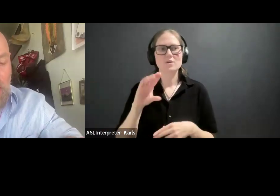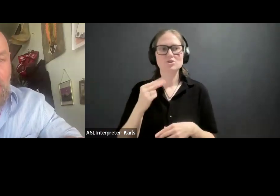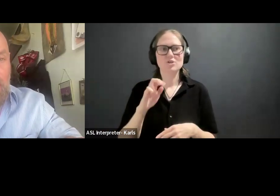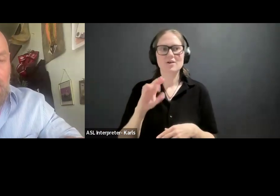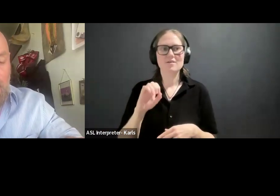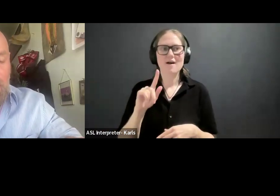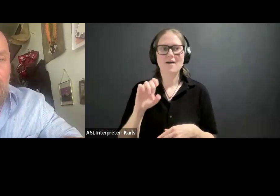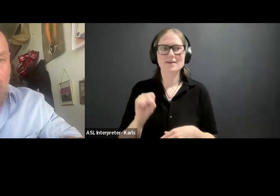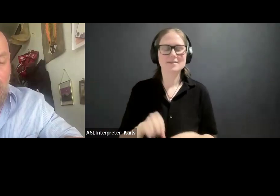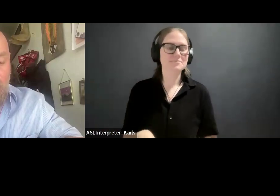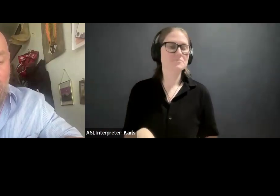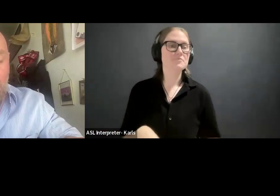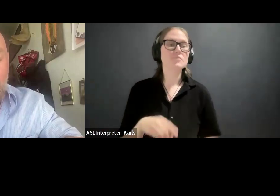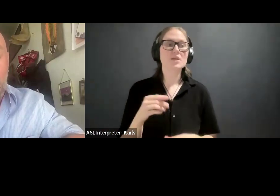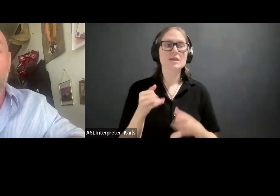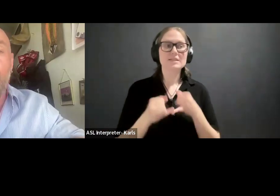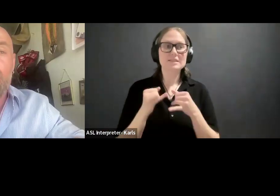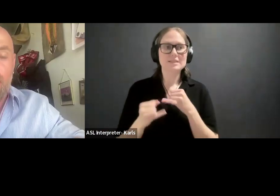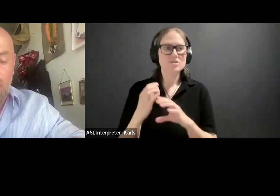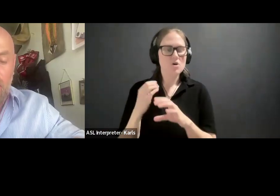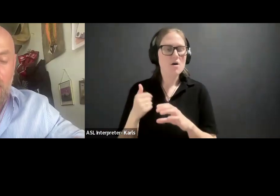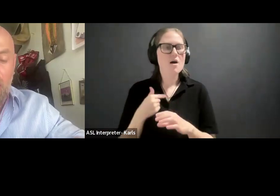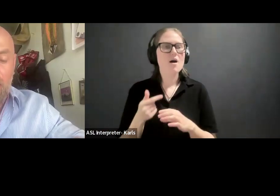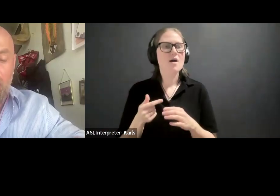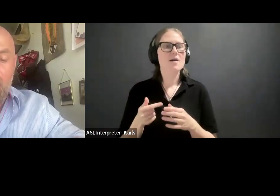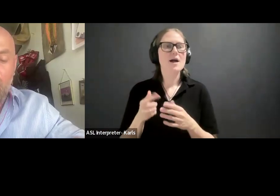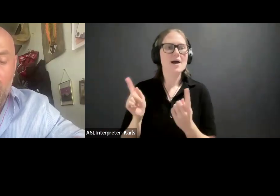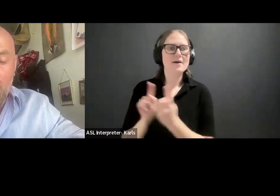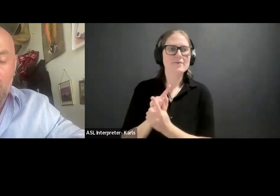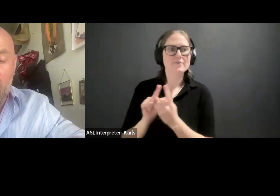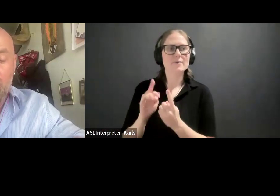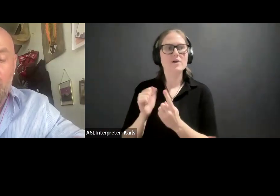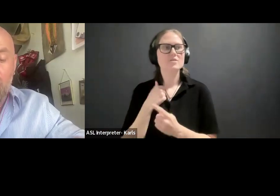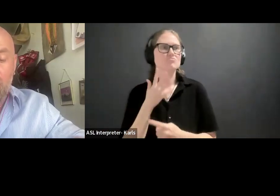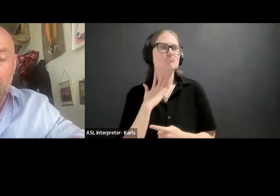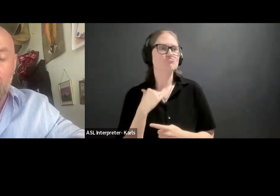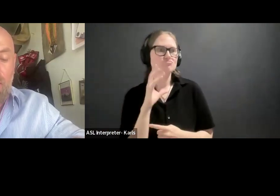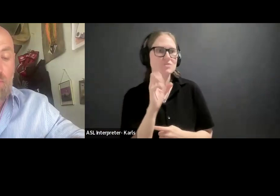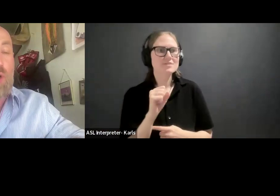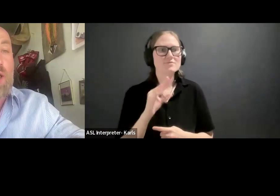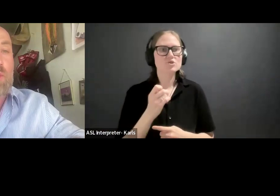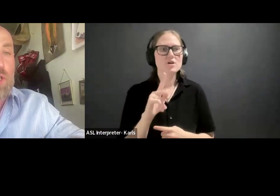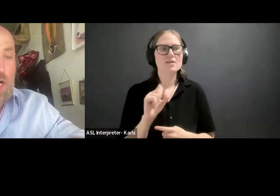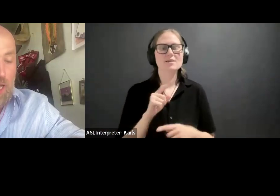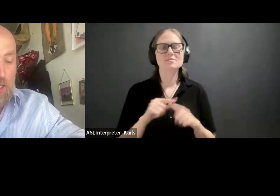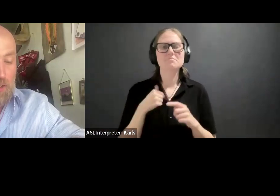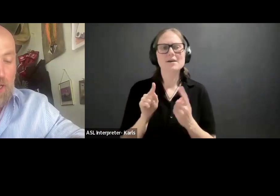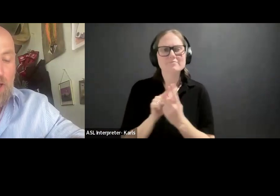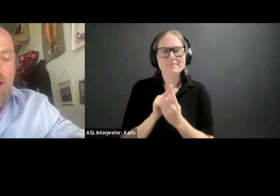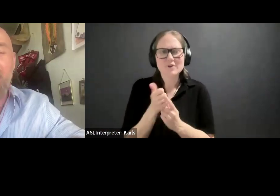In the last car, I've met rakes who lust after Checalis, but I've met very few self-proclaimed shakales.